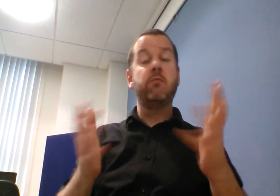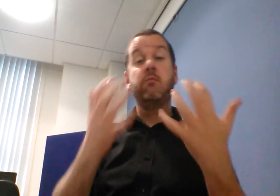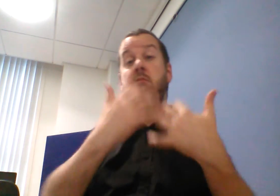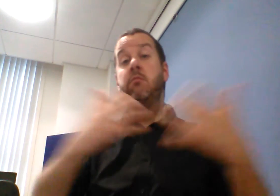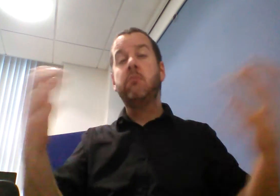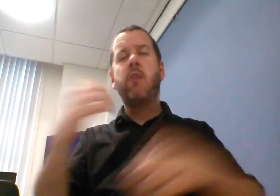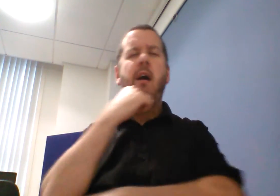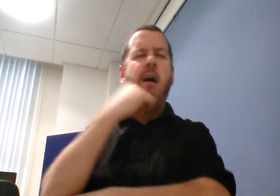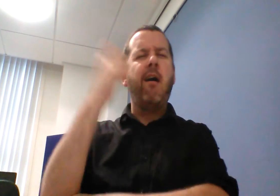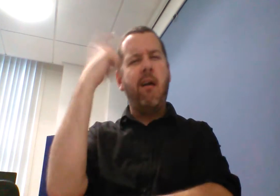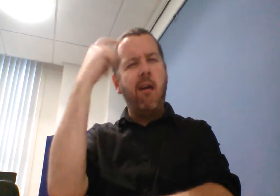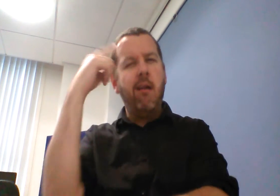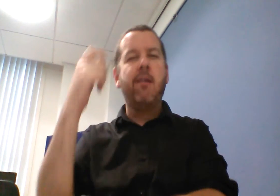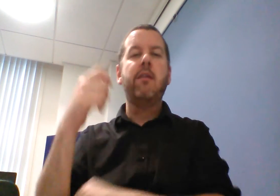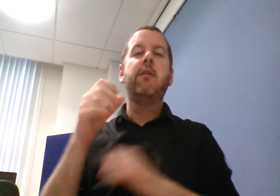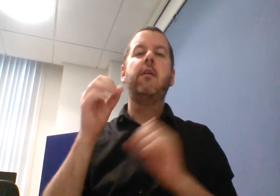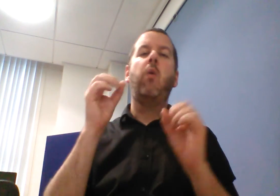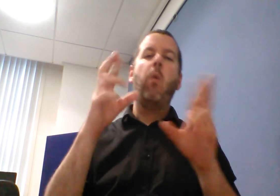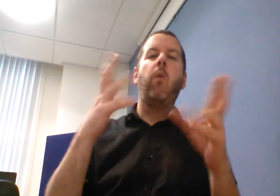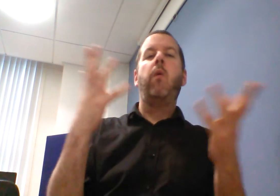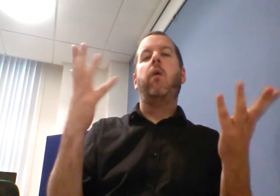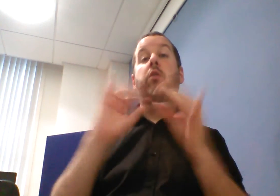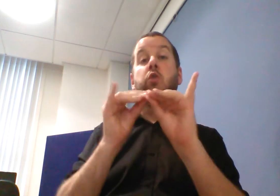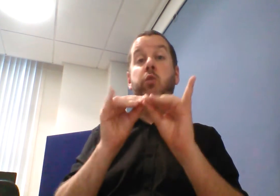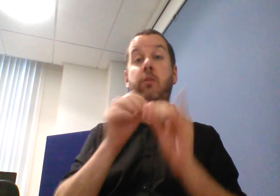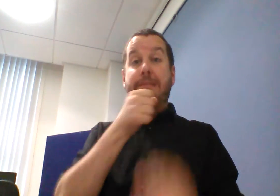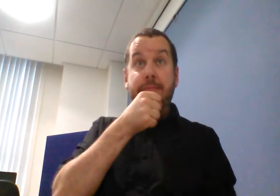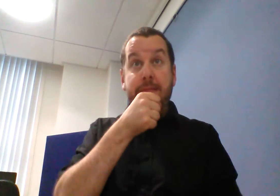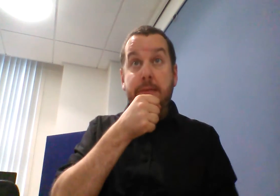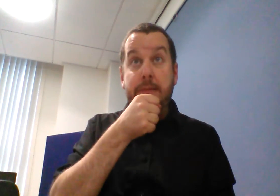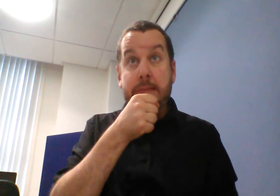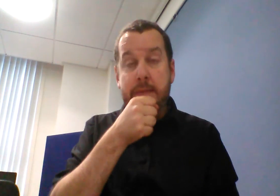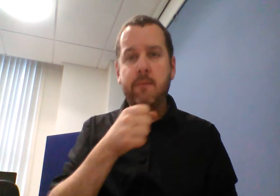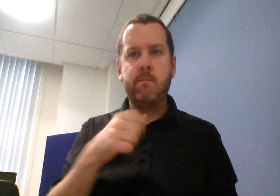Audiences either understood my signing, or there were interpreters there to voice me